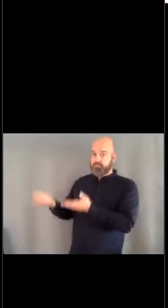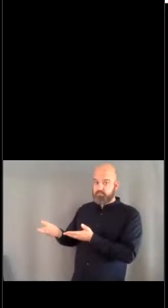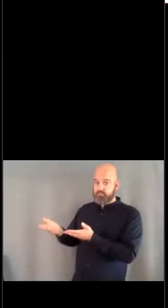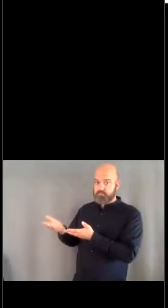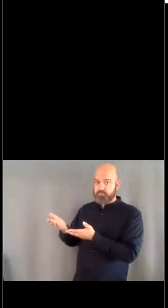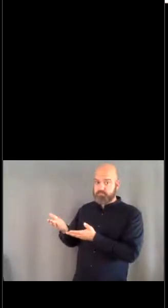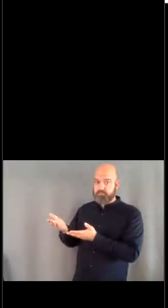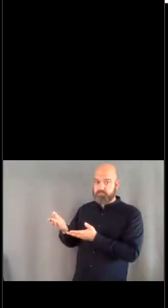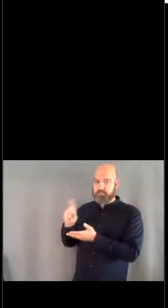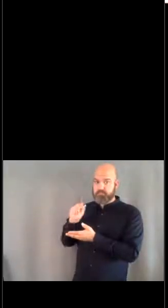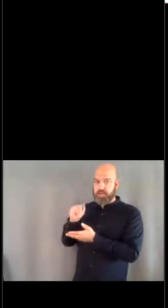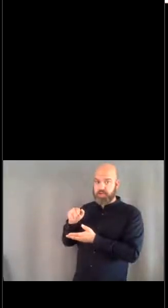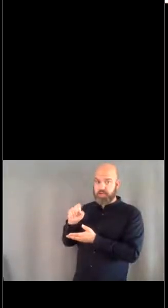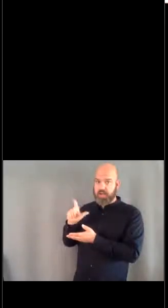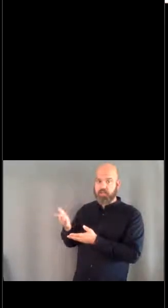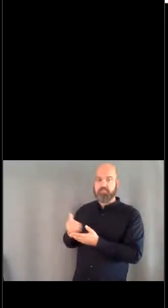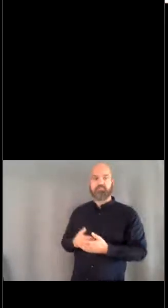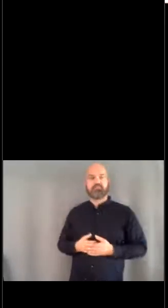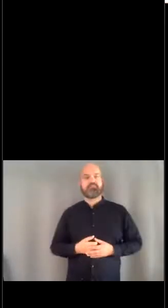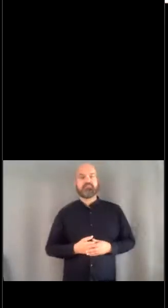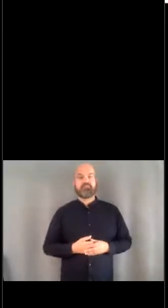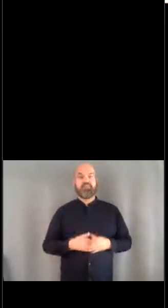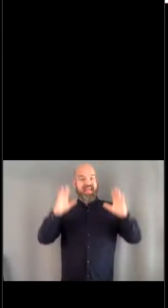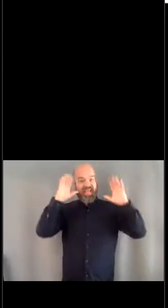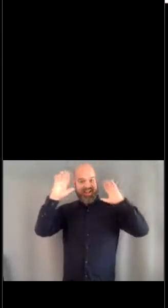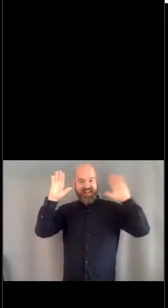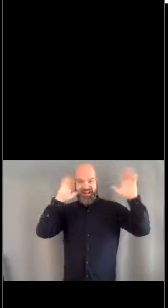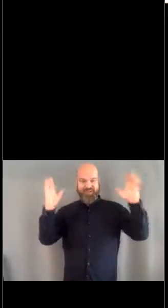My presentation follows, directly from Morgon's,